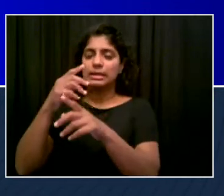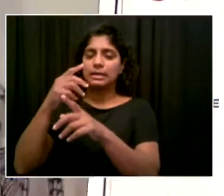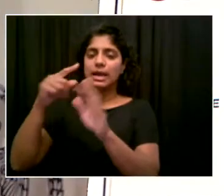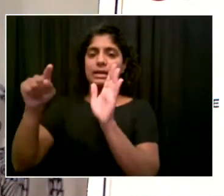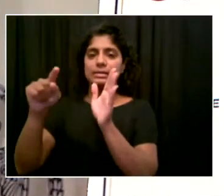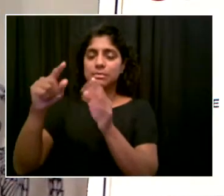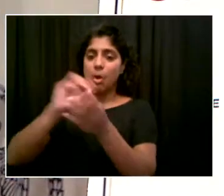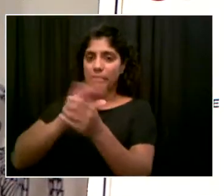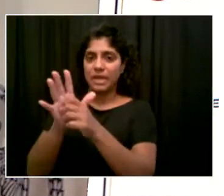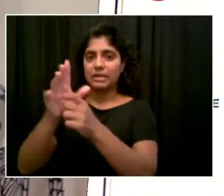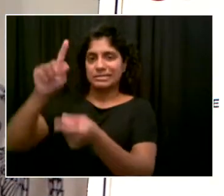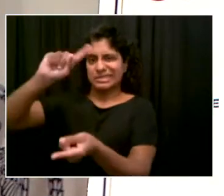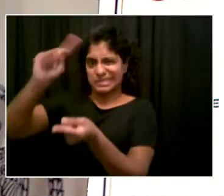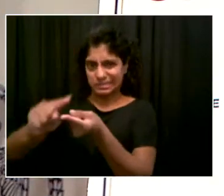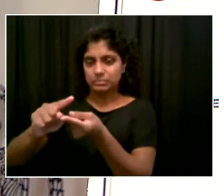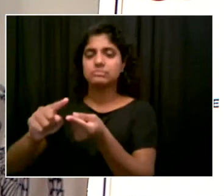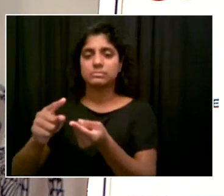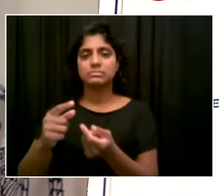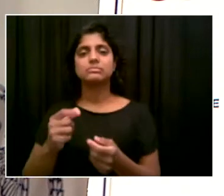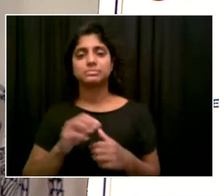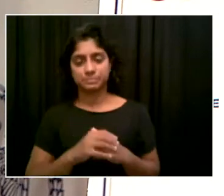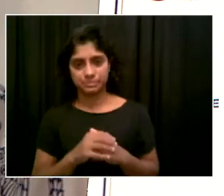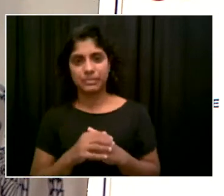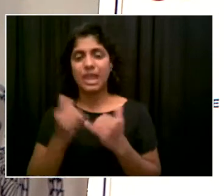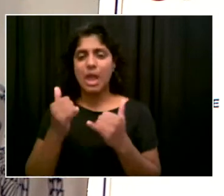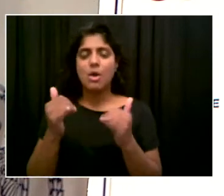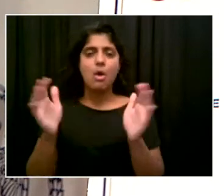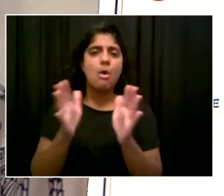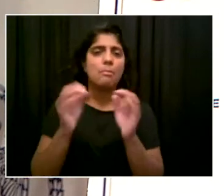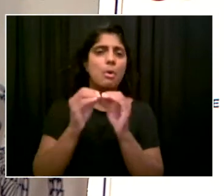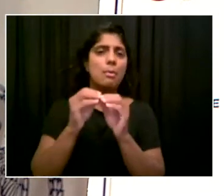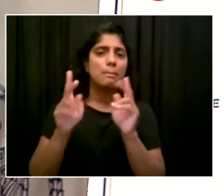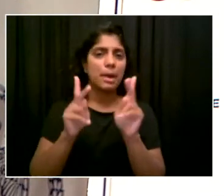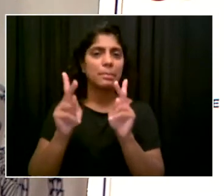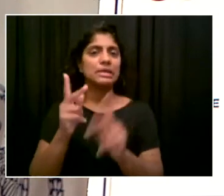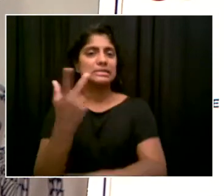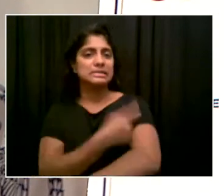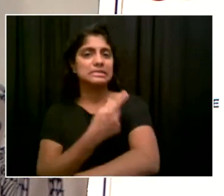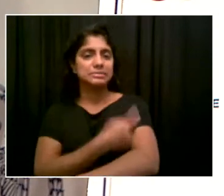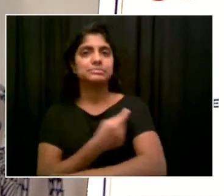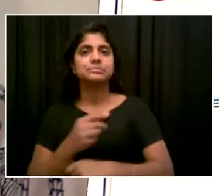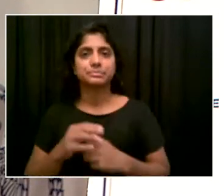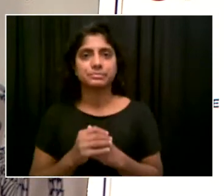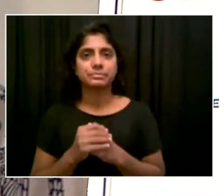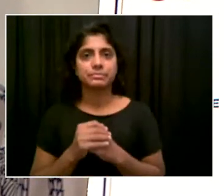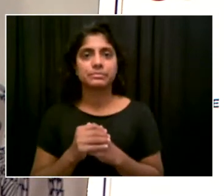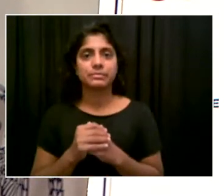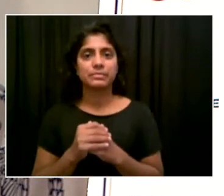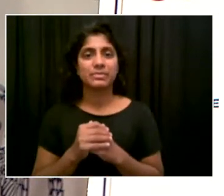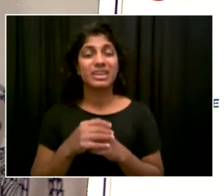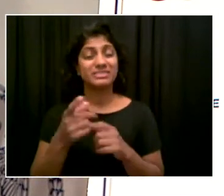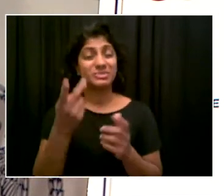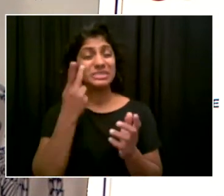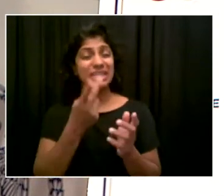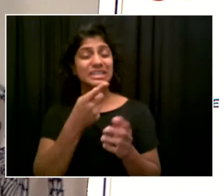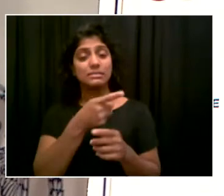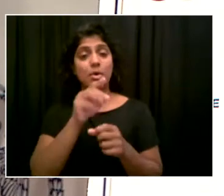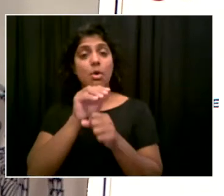HPIOSTAZALIONTI RATE, VERY POSITIVE THING AND THAT'S SOMETHING THAT MAKES US FEEL VERY GOOD ABOUT